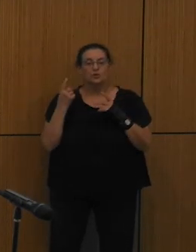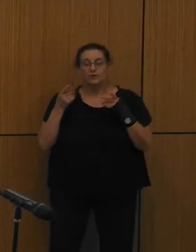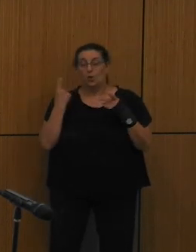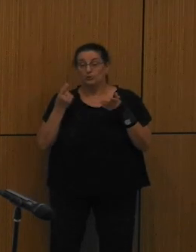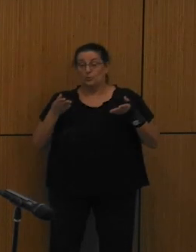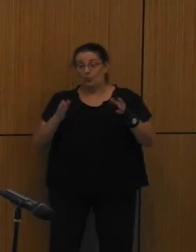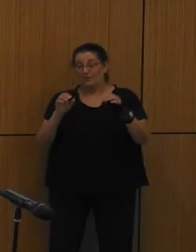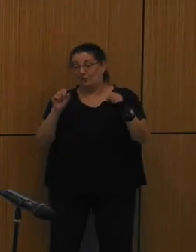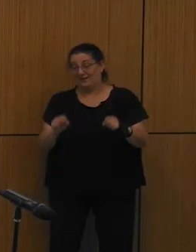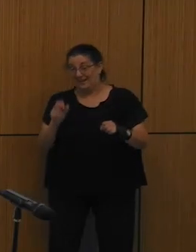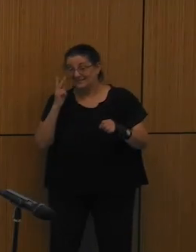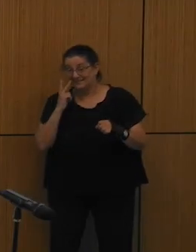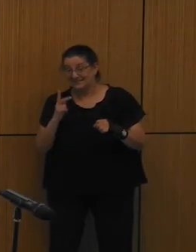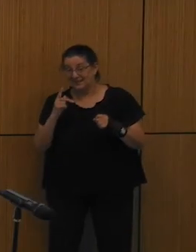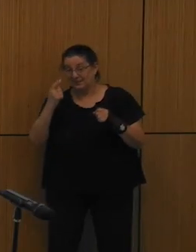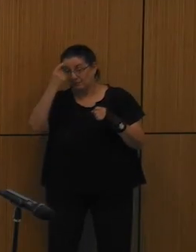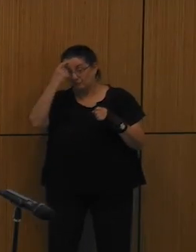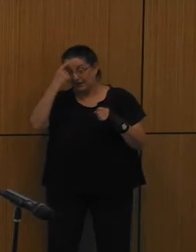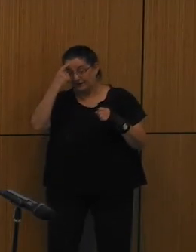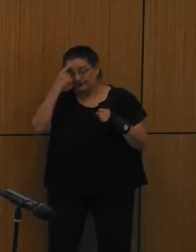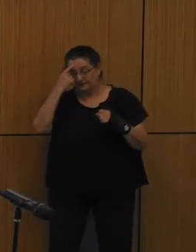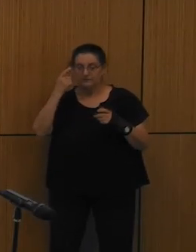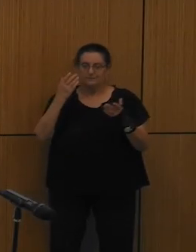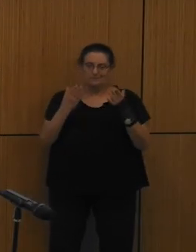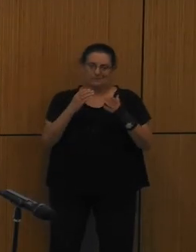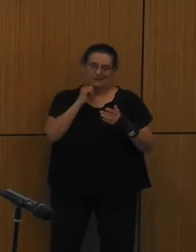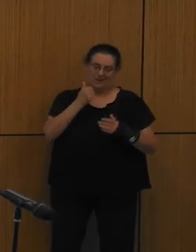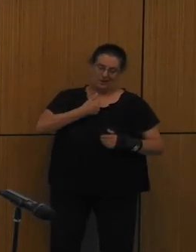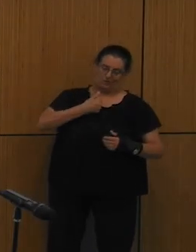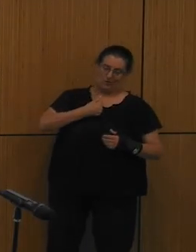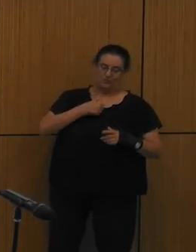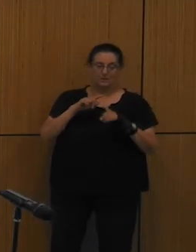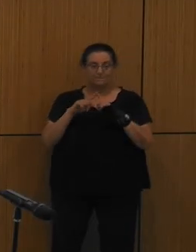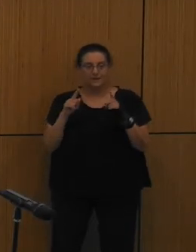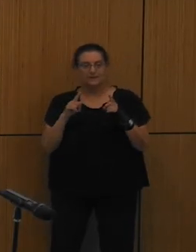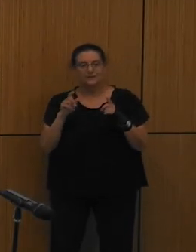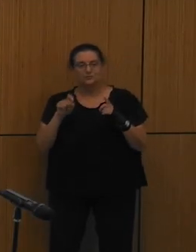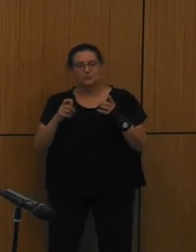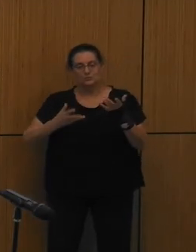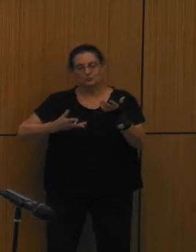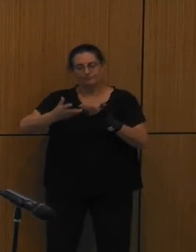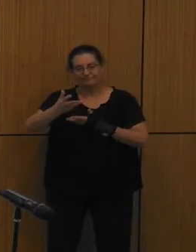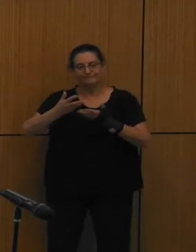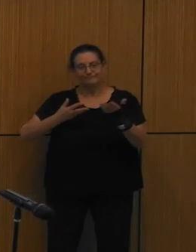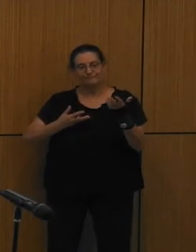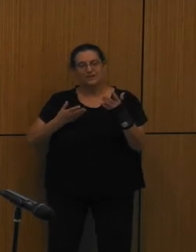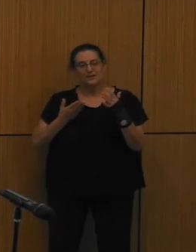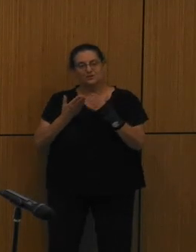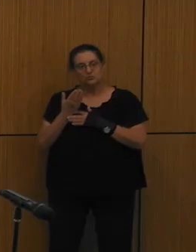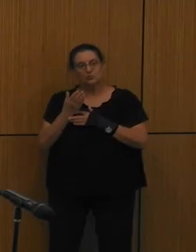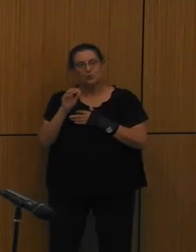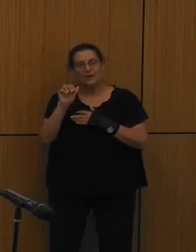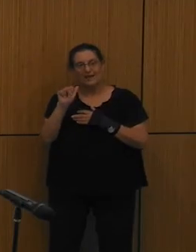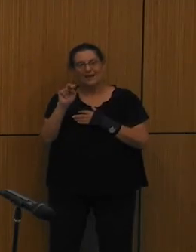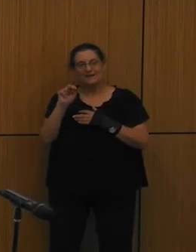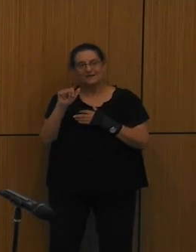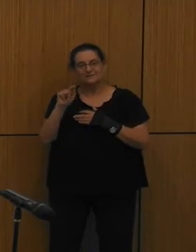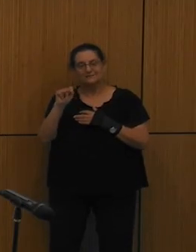And again, most of the time we're not seeing our own human brains. Right. But to interact with a human brain is through anatomical donation. This is where I actually don't